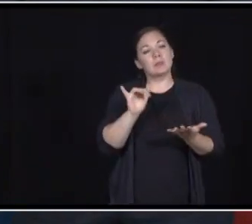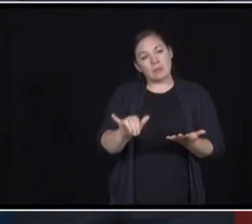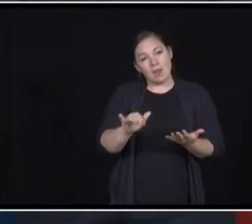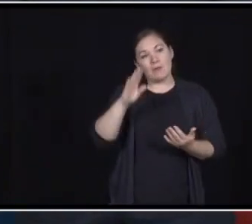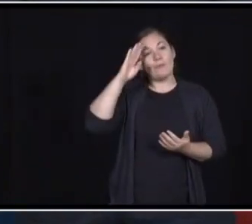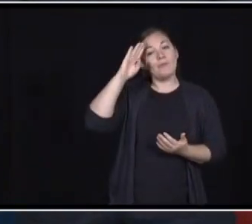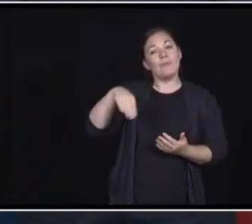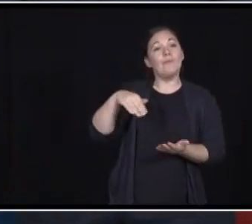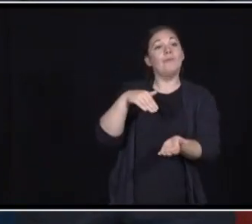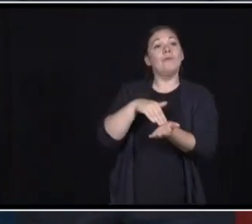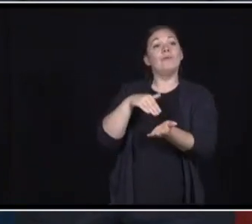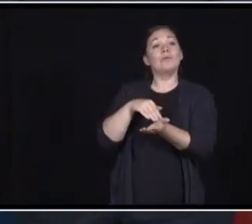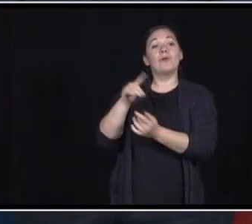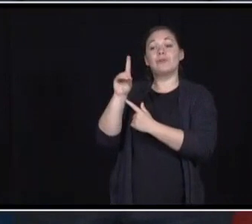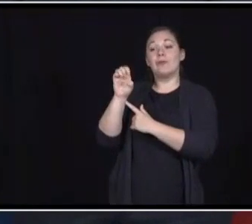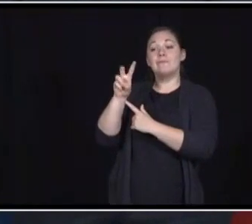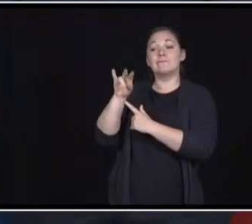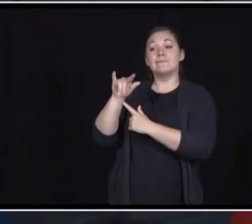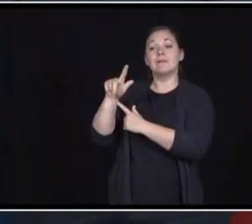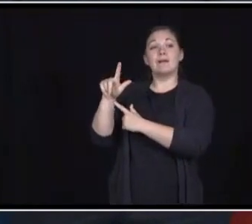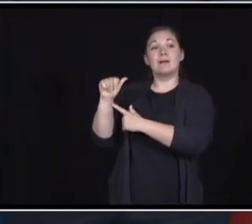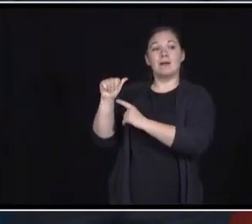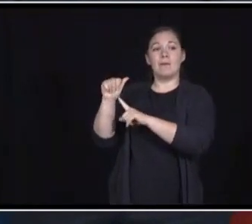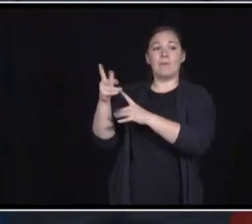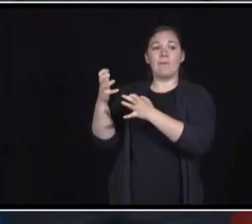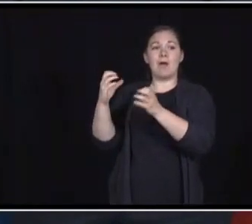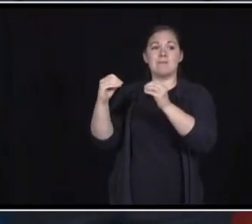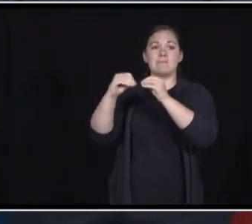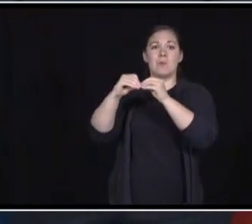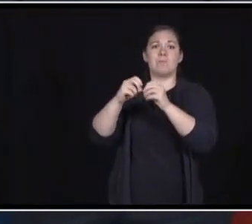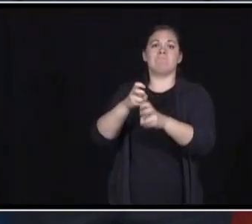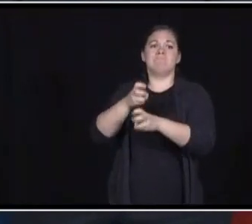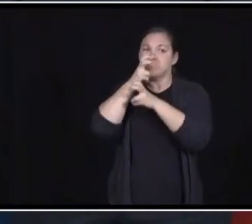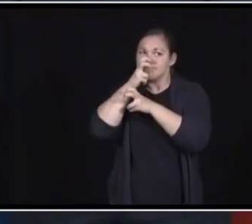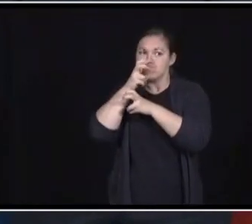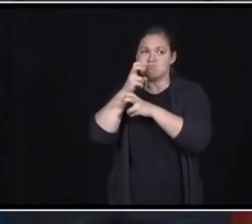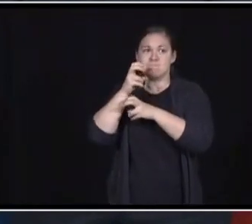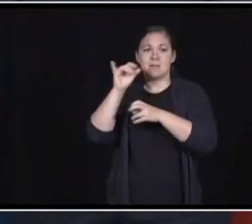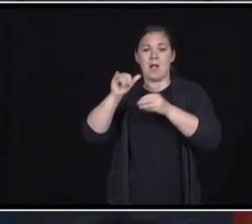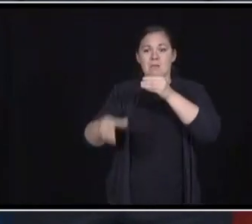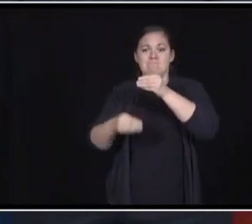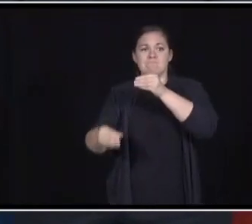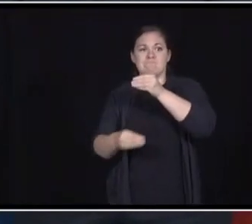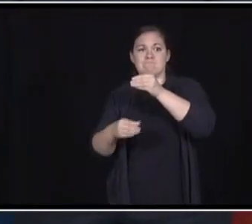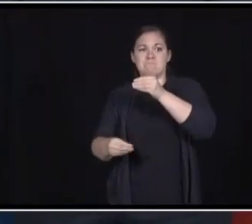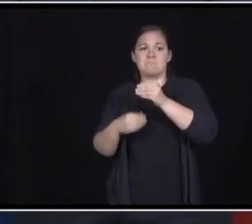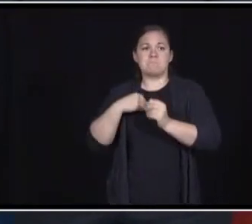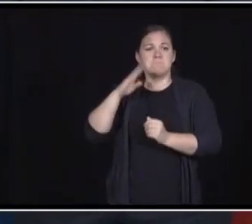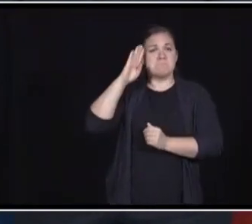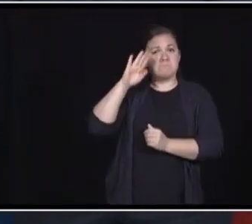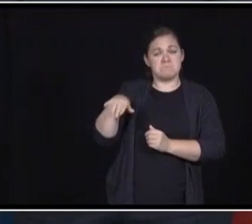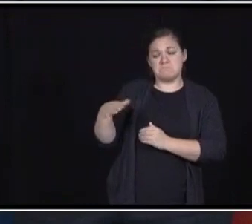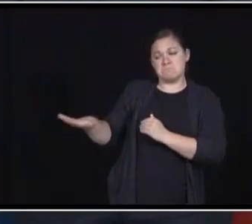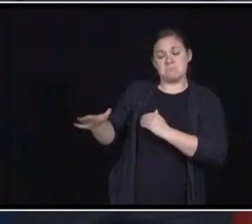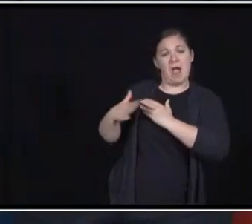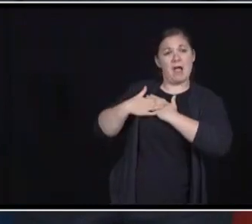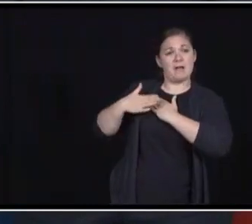continue our methods to degreasing on social gatherings and groups. As before. I know Dr develop was concerned that she